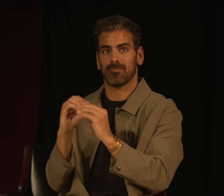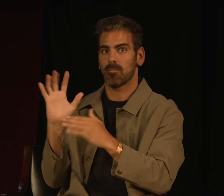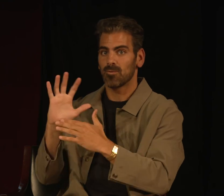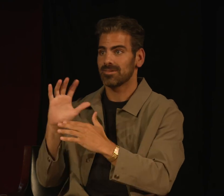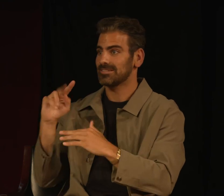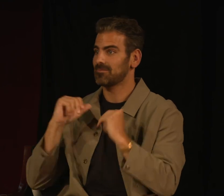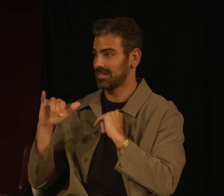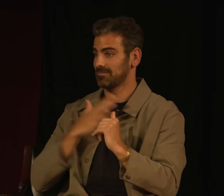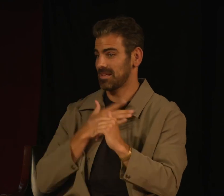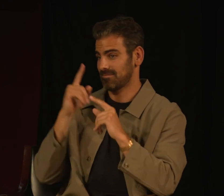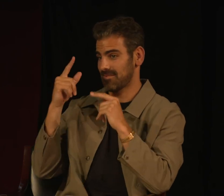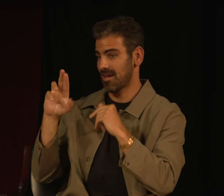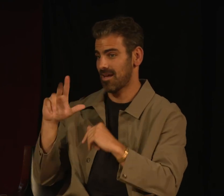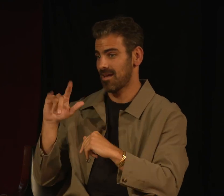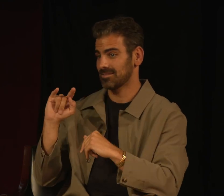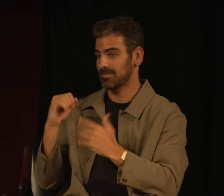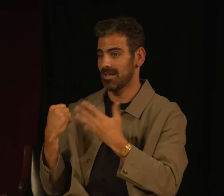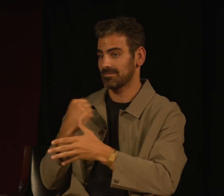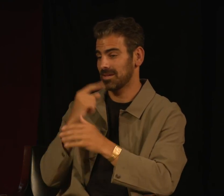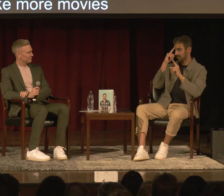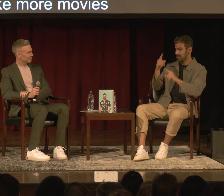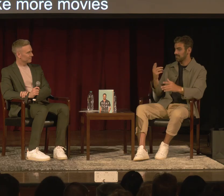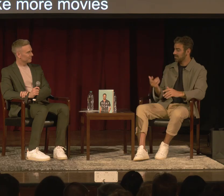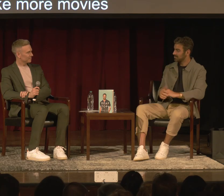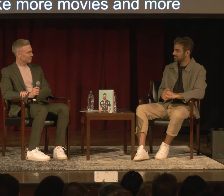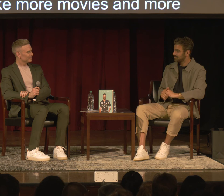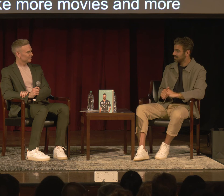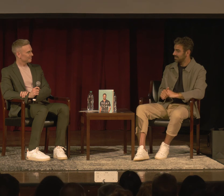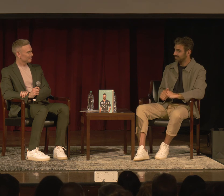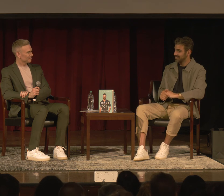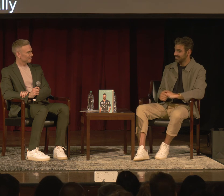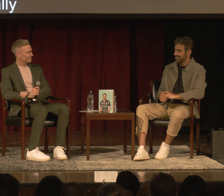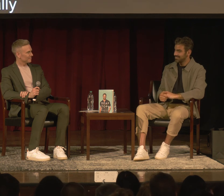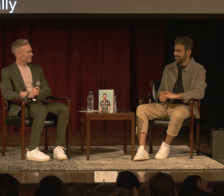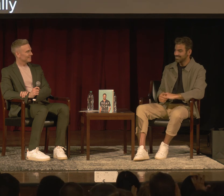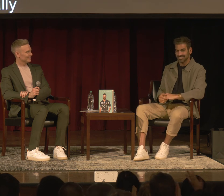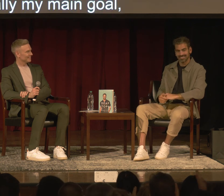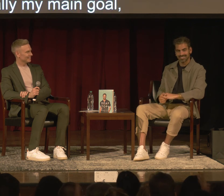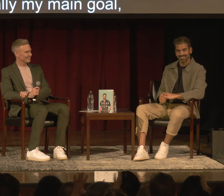I hope to make more movies and more television shows. I mean, that's really my main goal. But yeah, Deaf President Now is my focus.